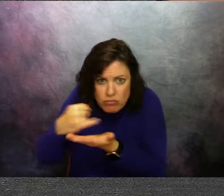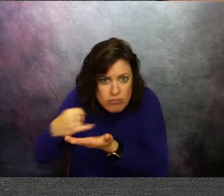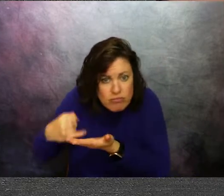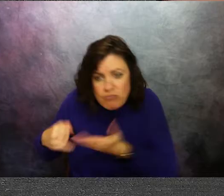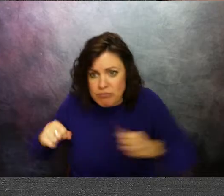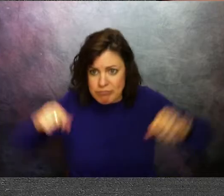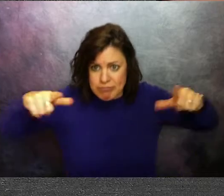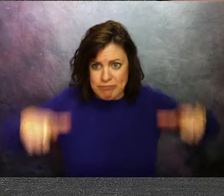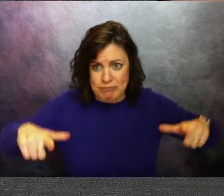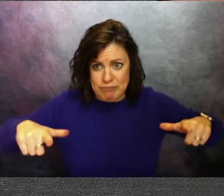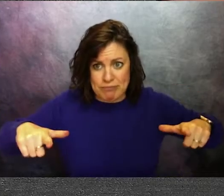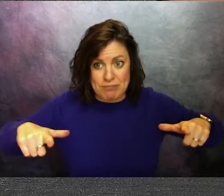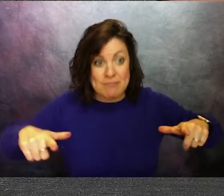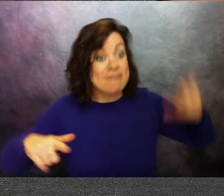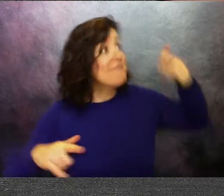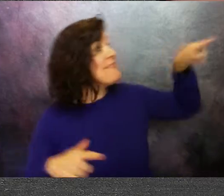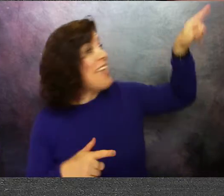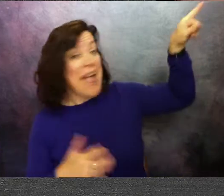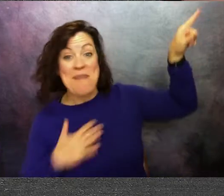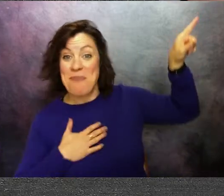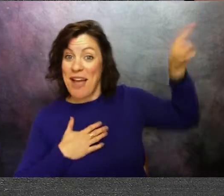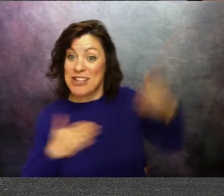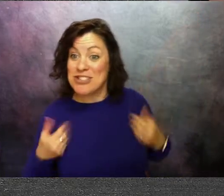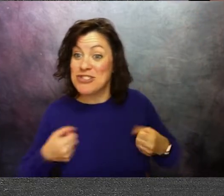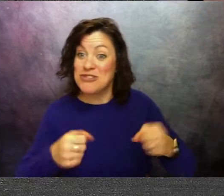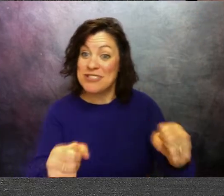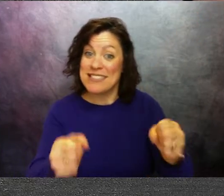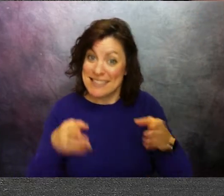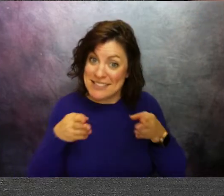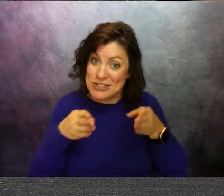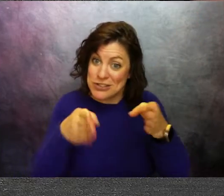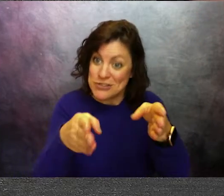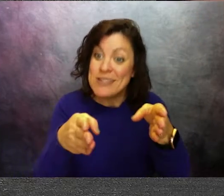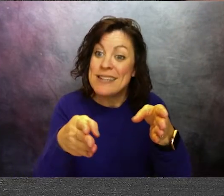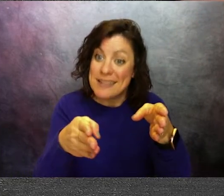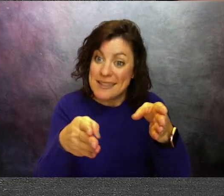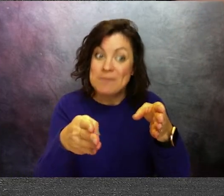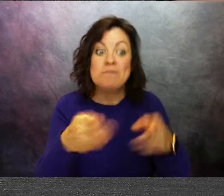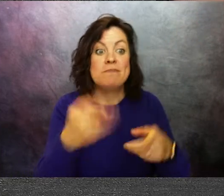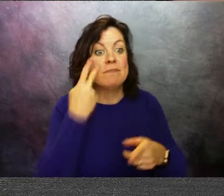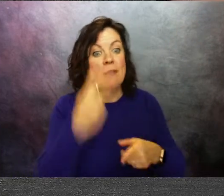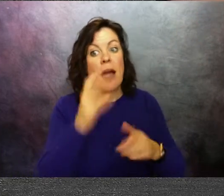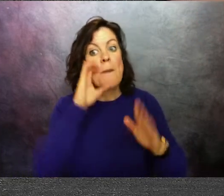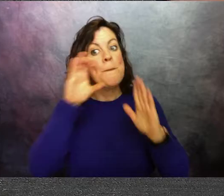This is my street. There's a picture of where she lives on her street.